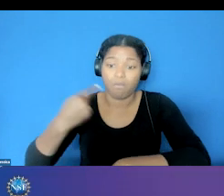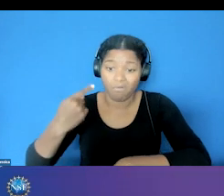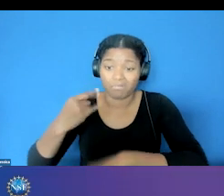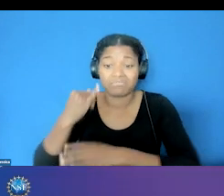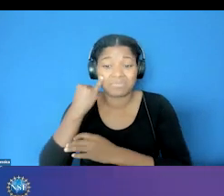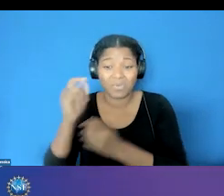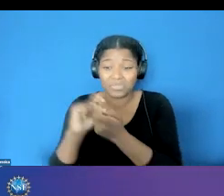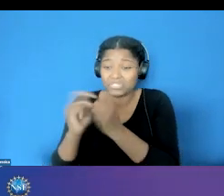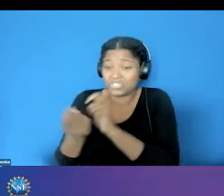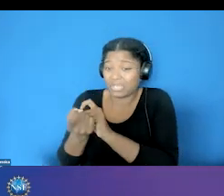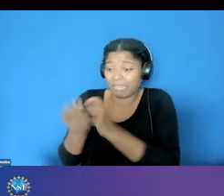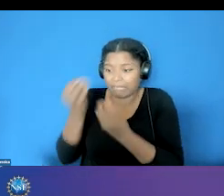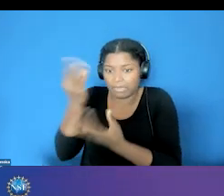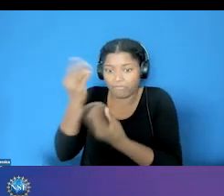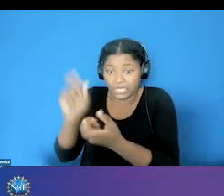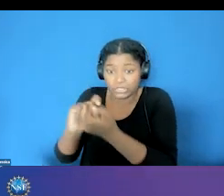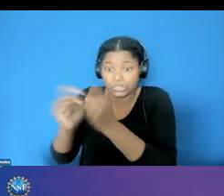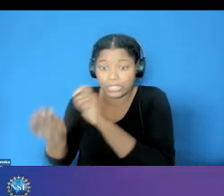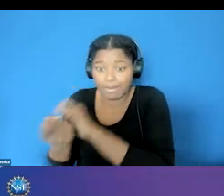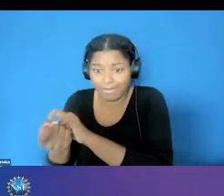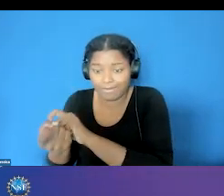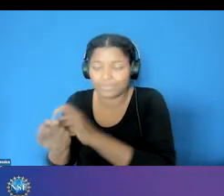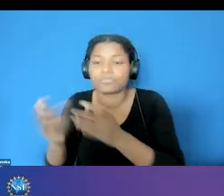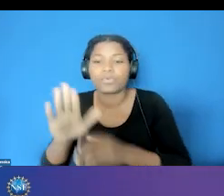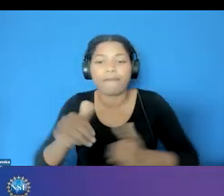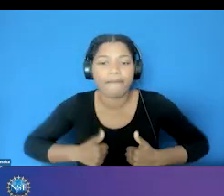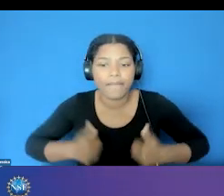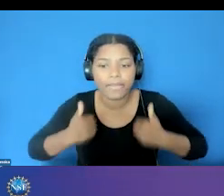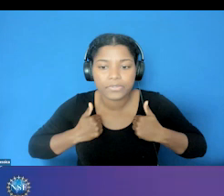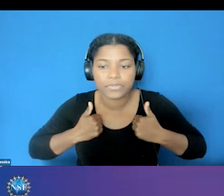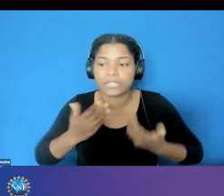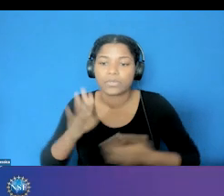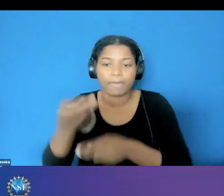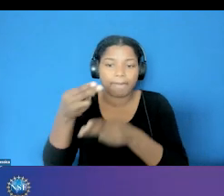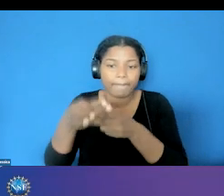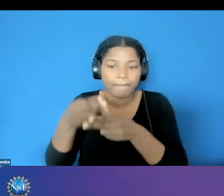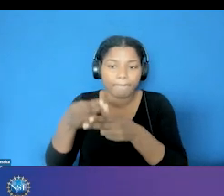if you've changed any of the information on your registration, such as your address or your name.